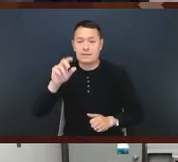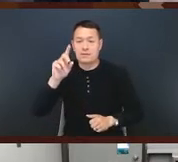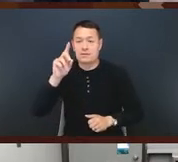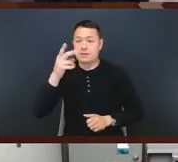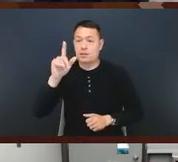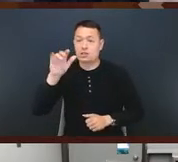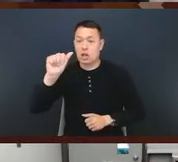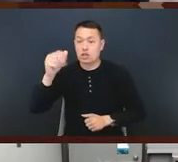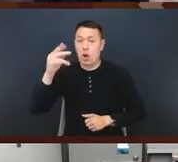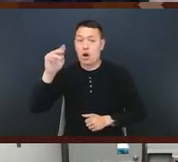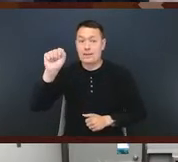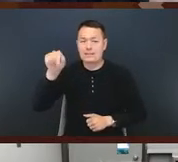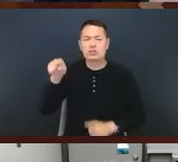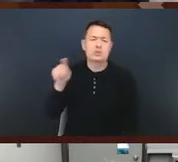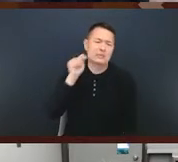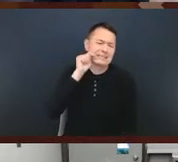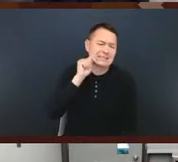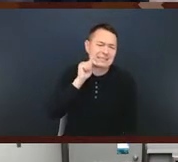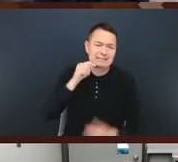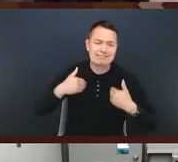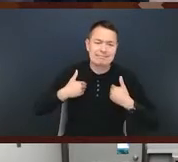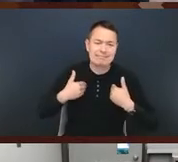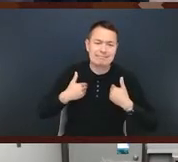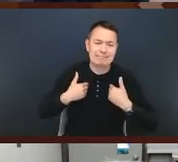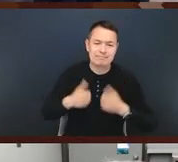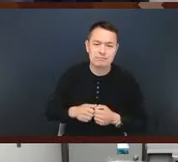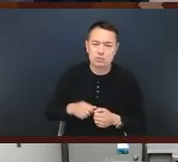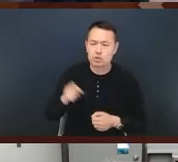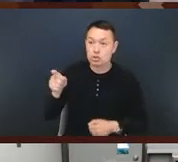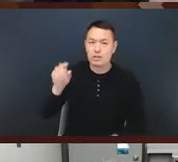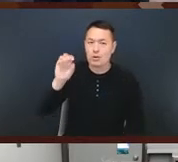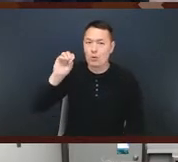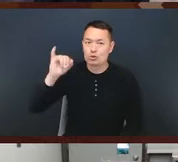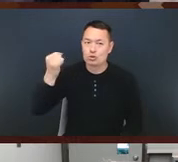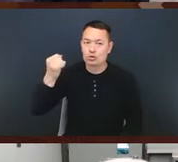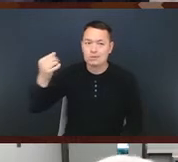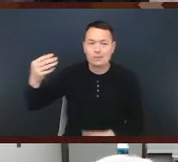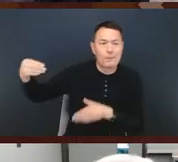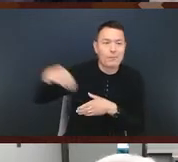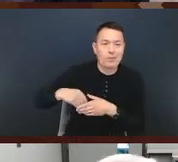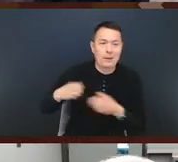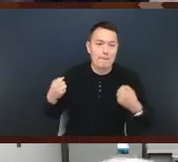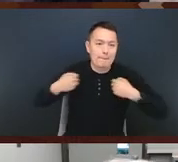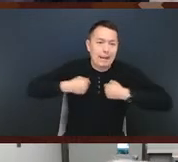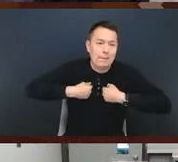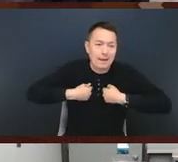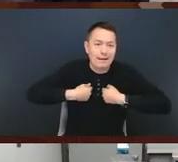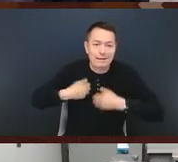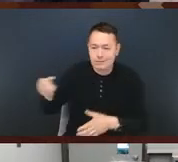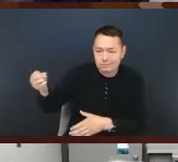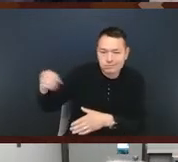And she put a orange juice in her backpack and didn't go do that. You feel that?